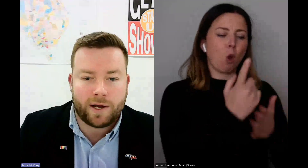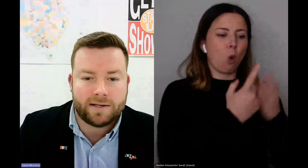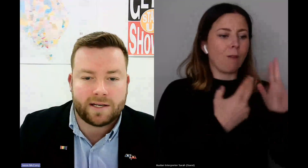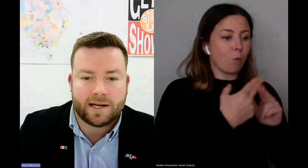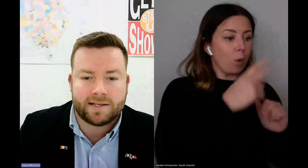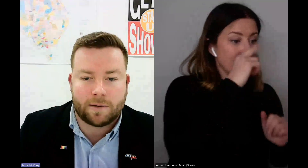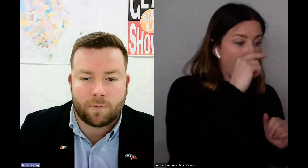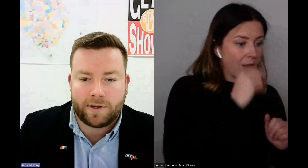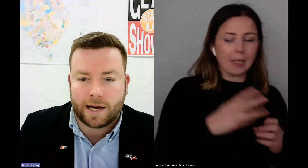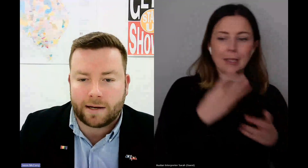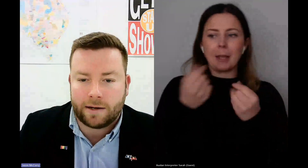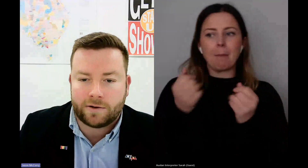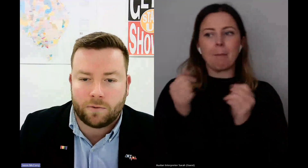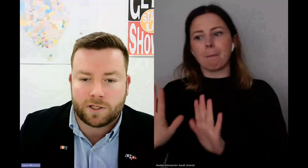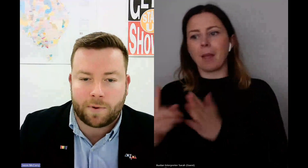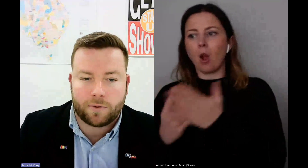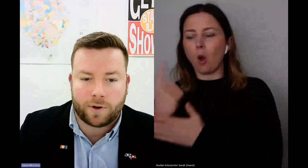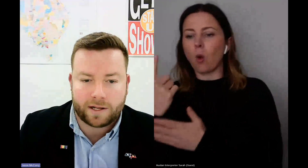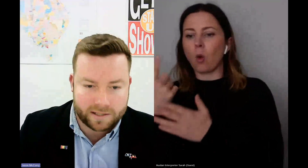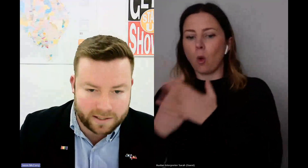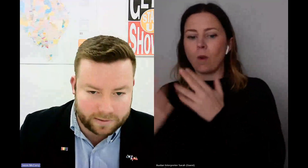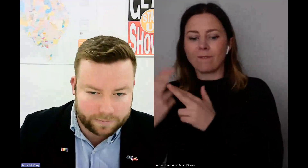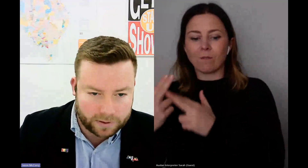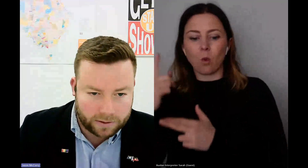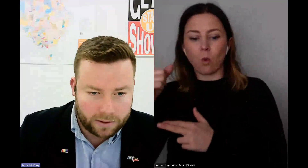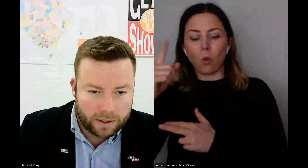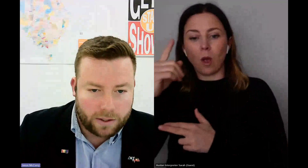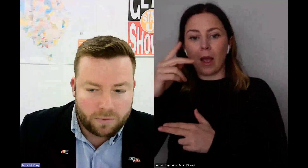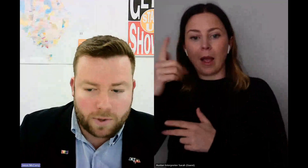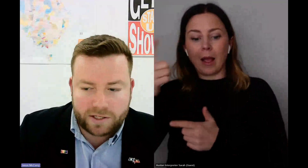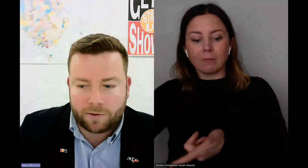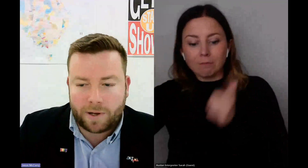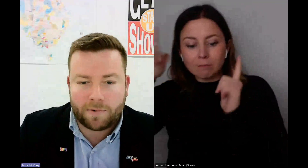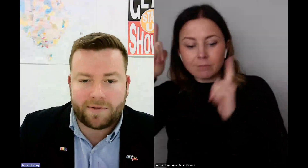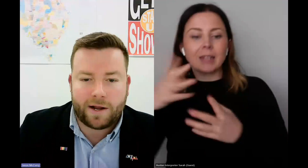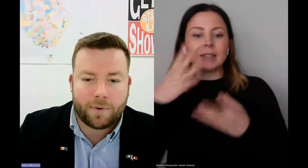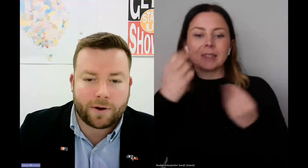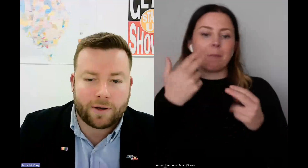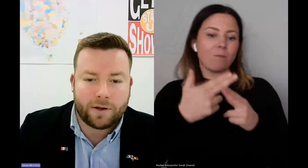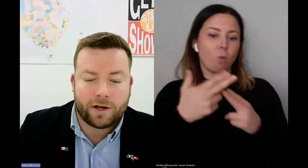employers and some will be targeted towards both audiences. Once you're a member of the network you